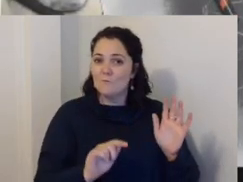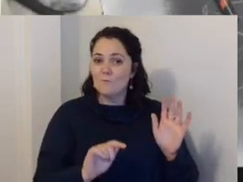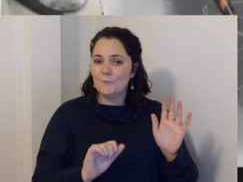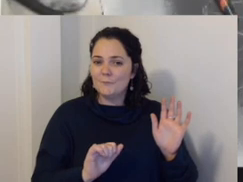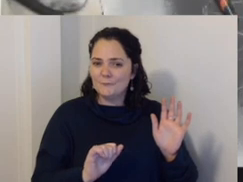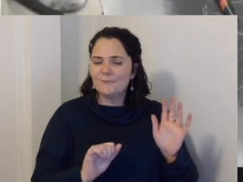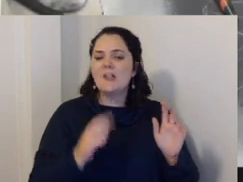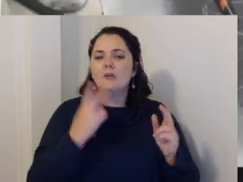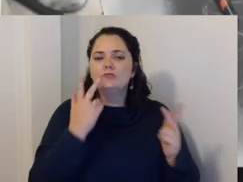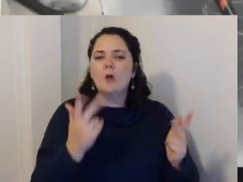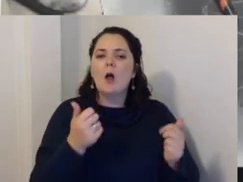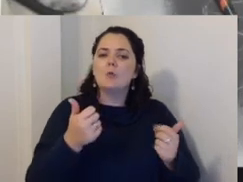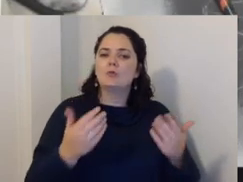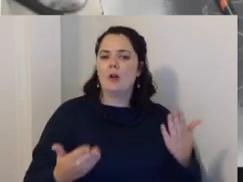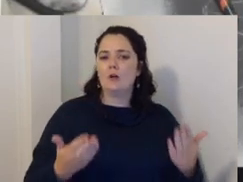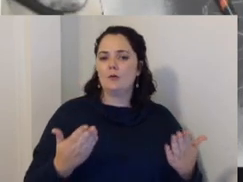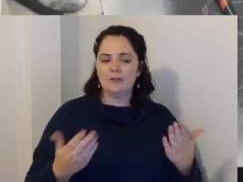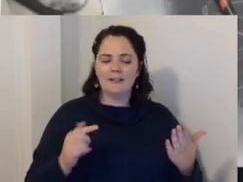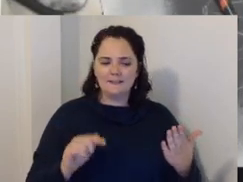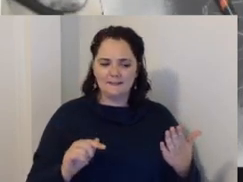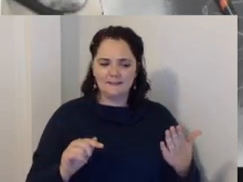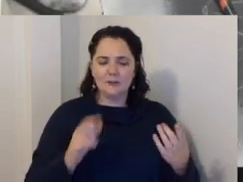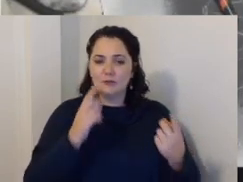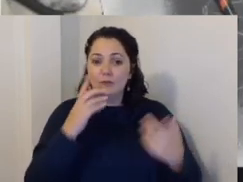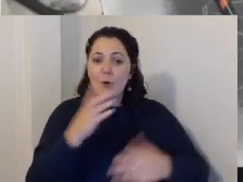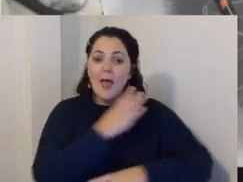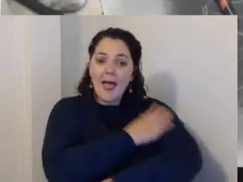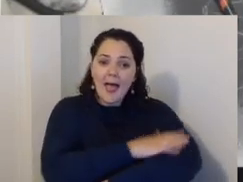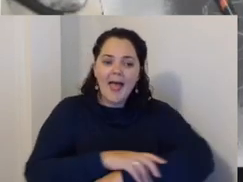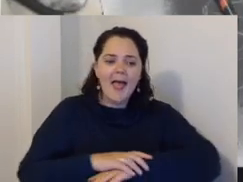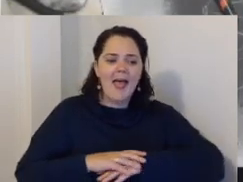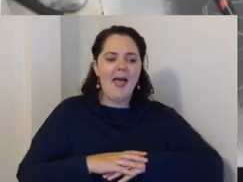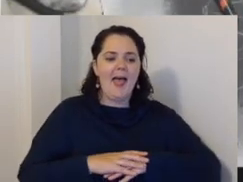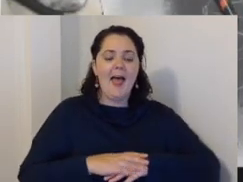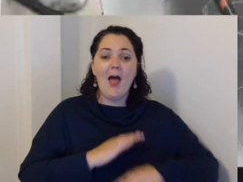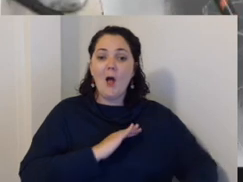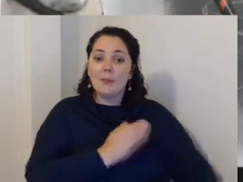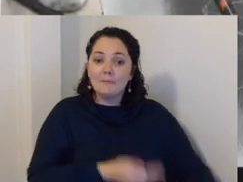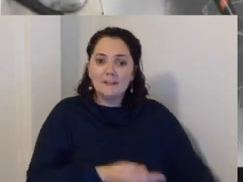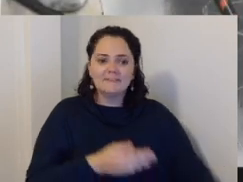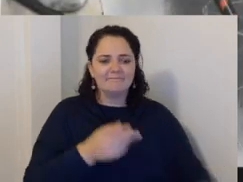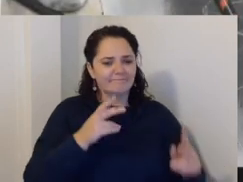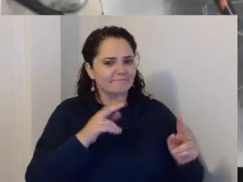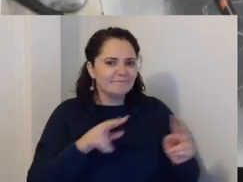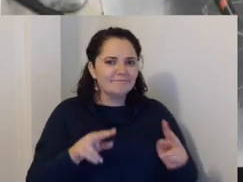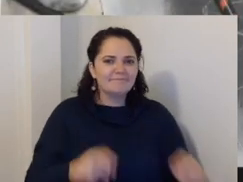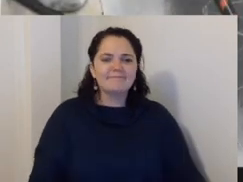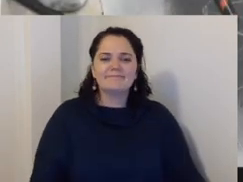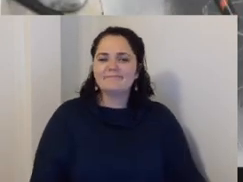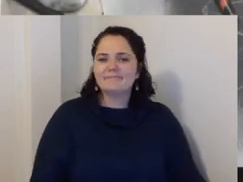what's happening in the light of the face, the light of the breast, the light of the arm and what's happening in that dark shadow otherwise alright let's pop it back over here